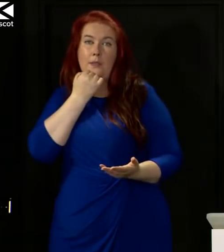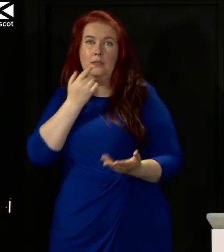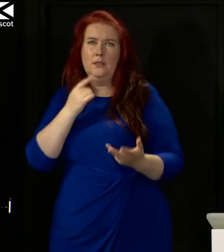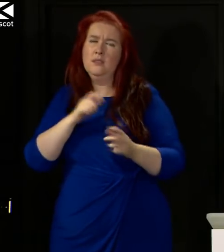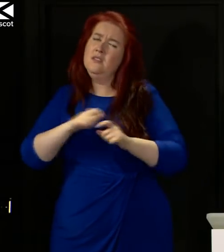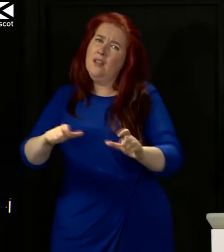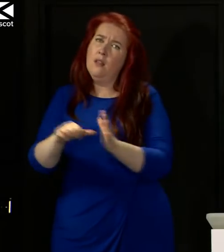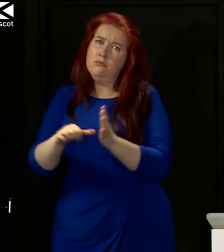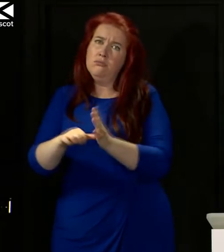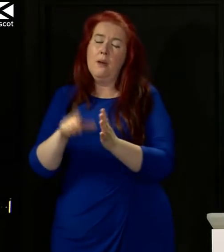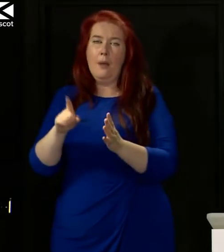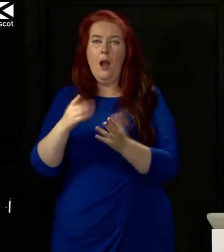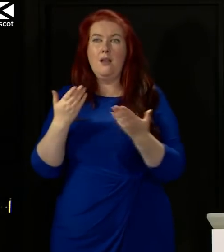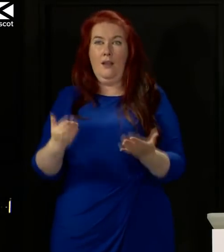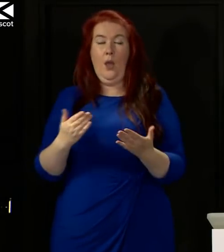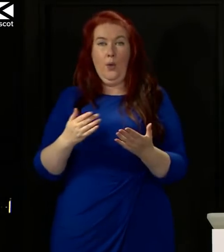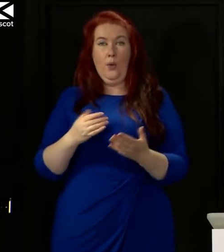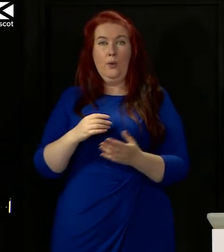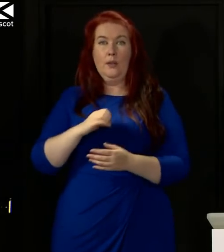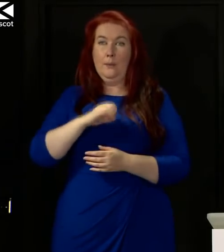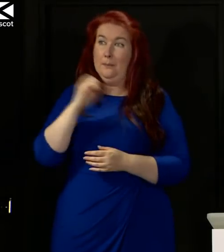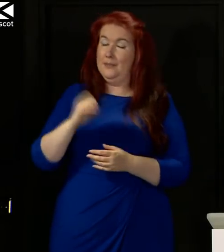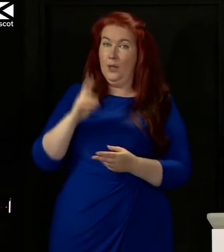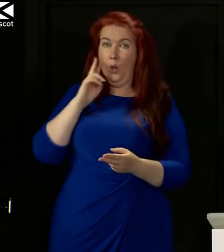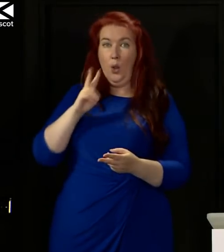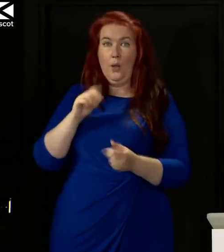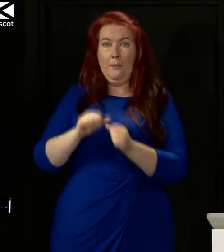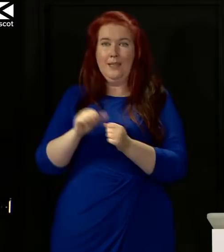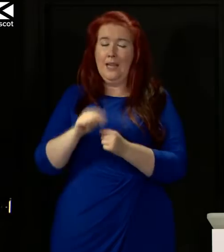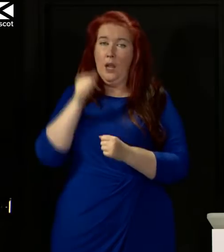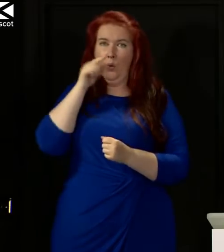I'm going to have a tougher job to persuade people why we need restrictions in place.